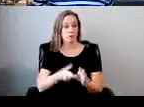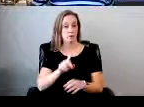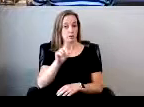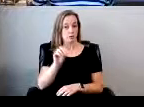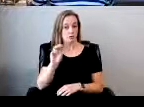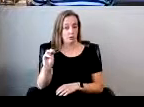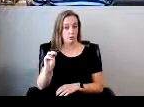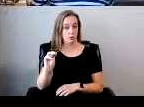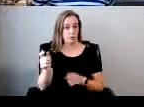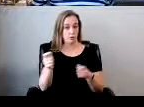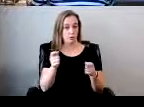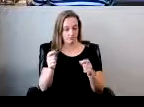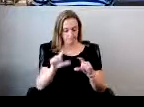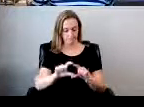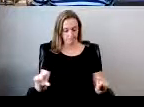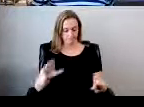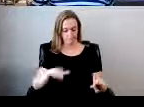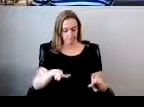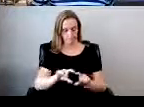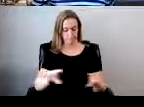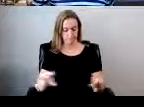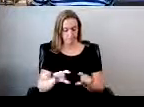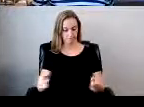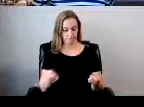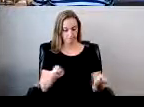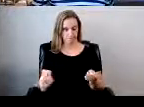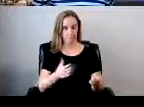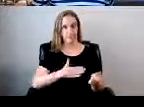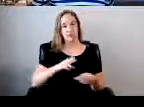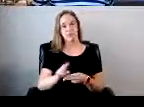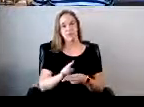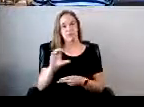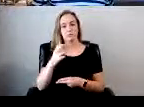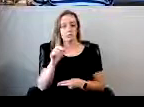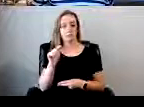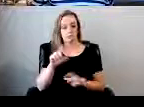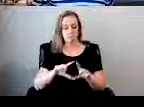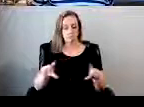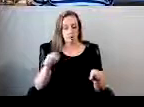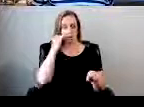at the bottom bar of your Zoom window. Please use the chat box if you have comments or technical issues,